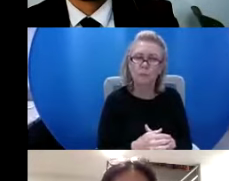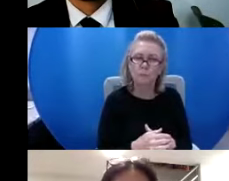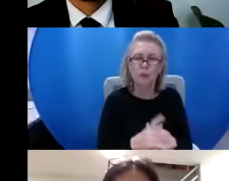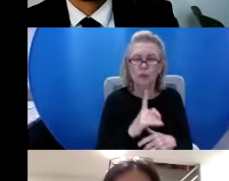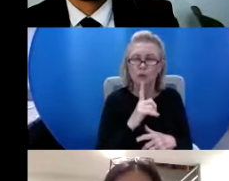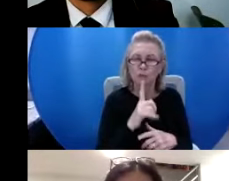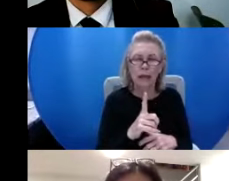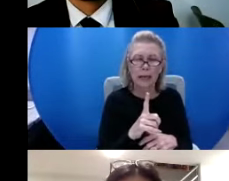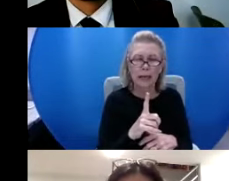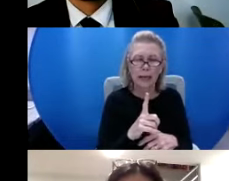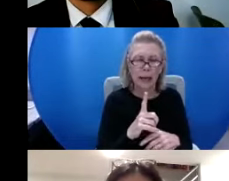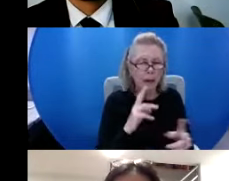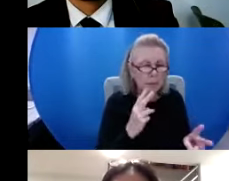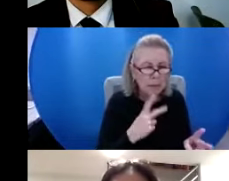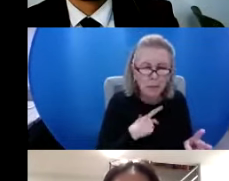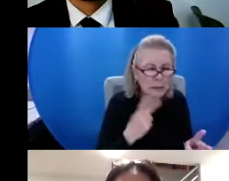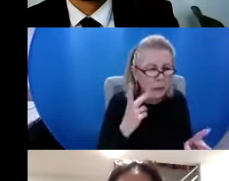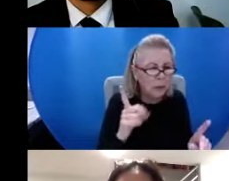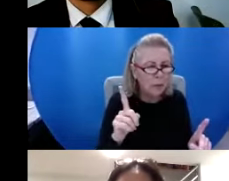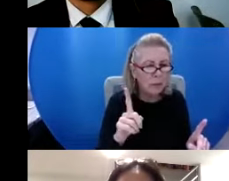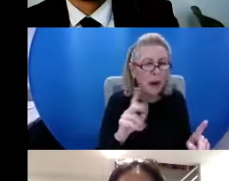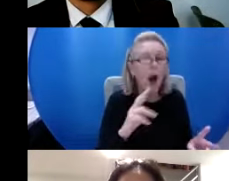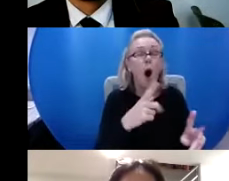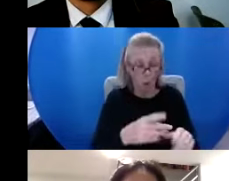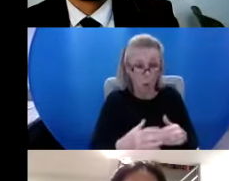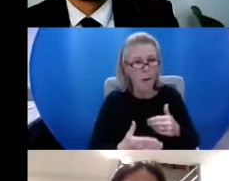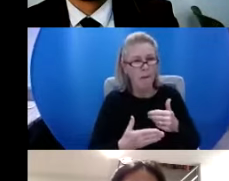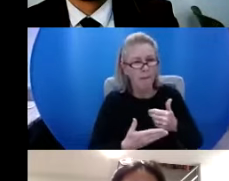sorry I can't see because of the— motivation we need for school